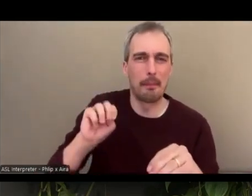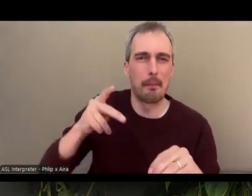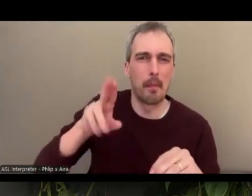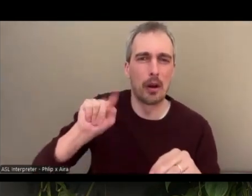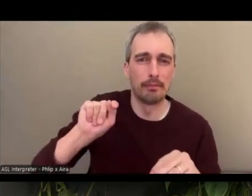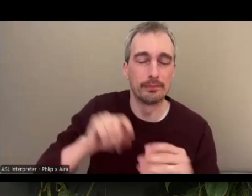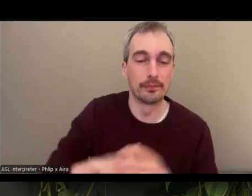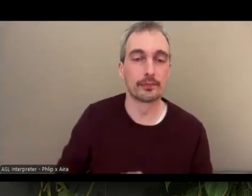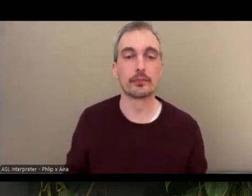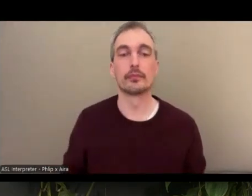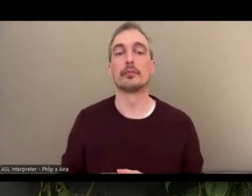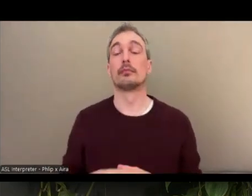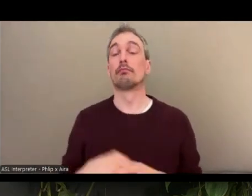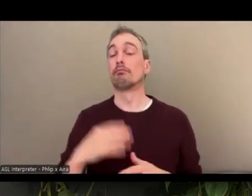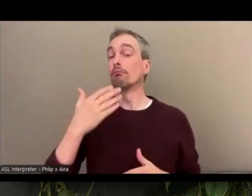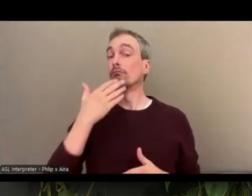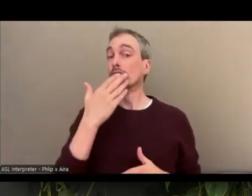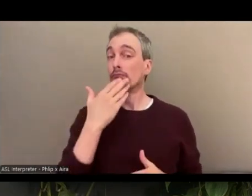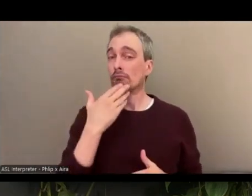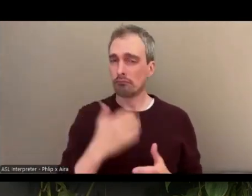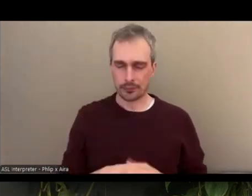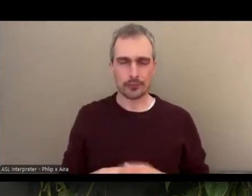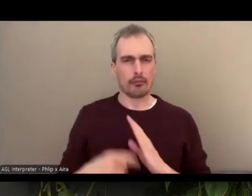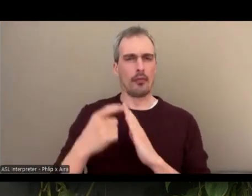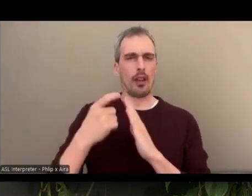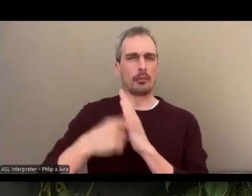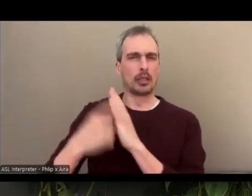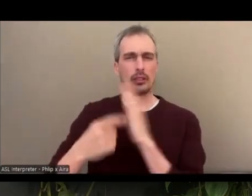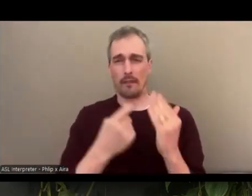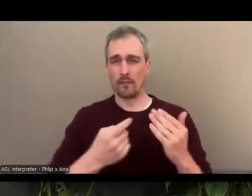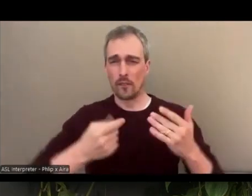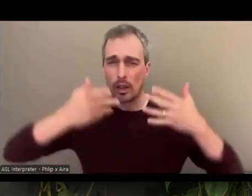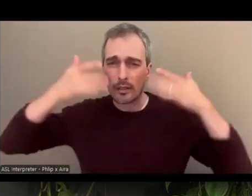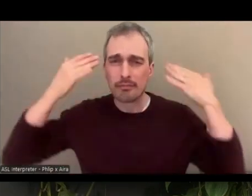Automation friendly tools, specifically designed to address accessibility,